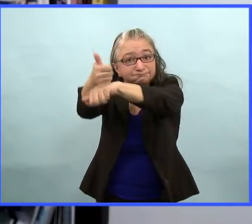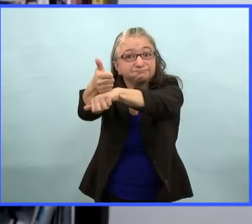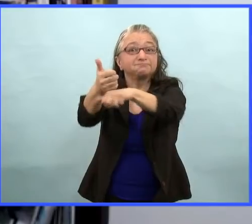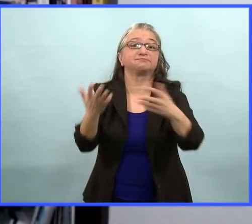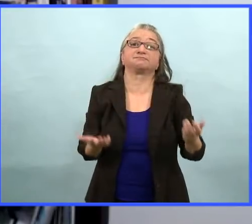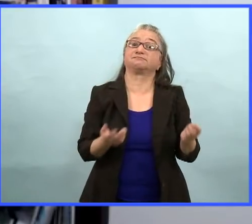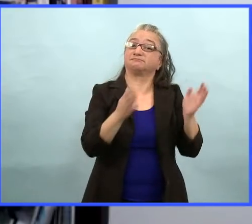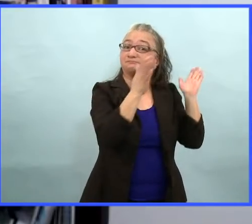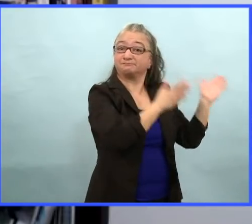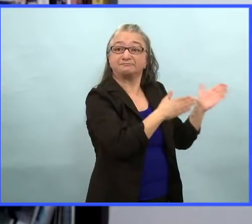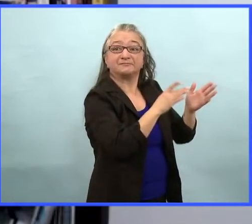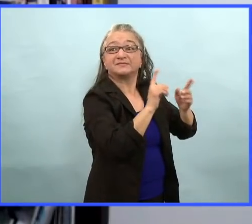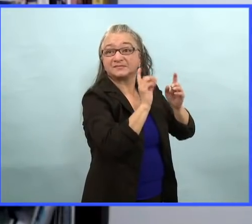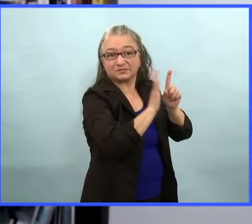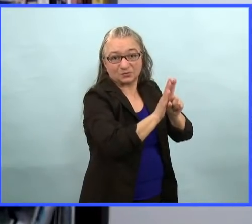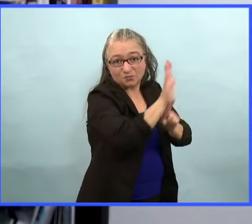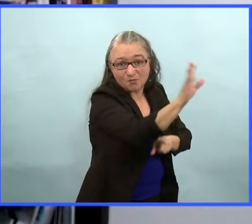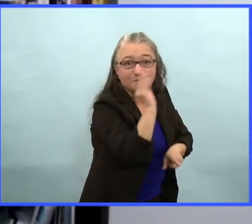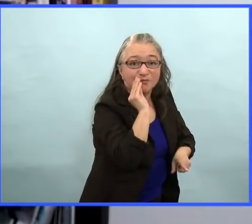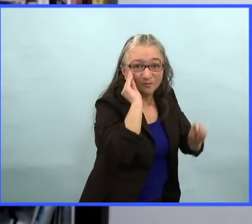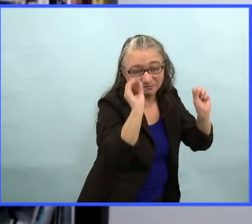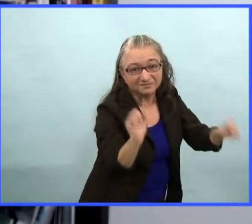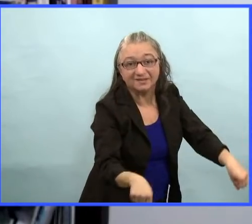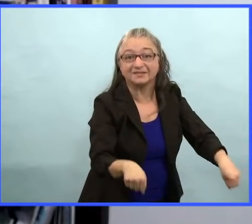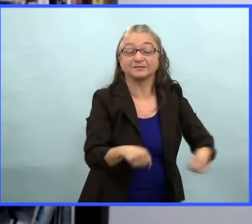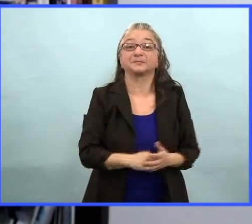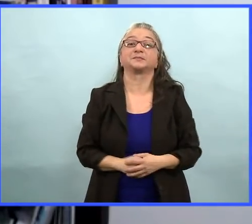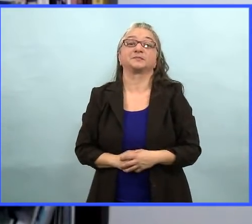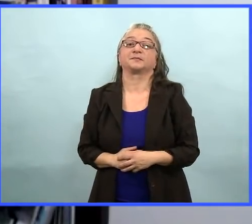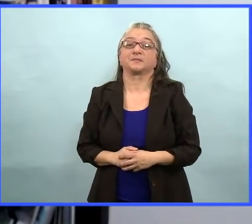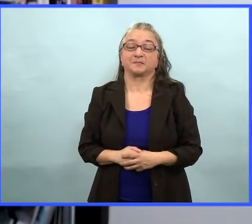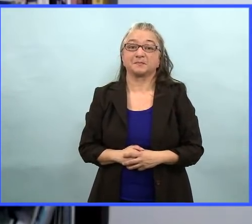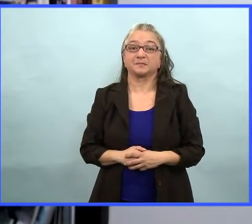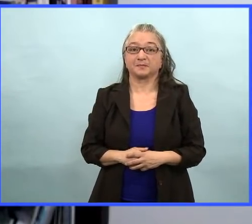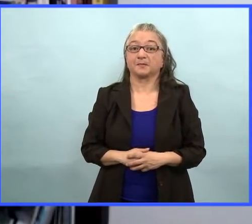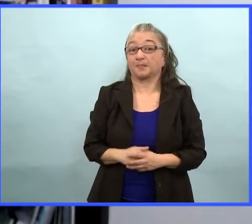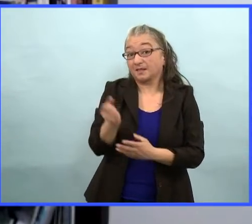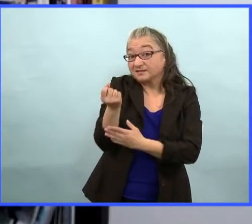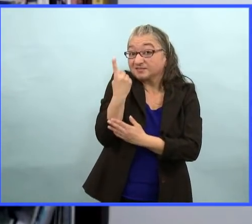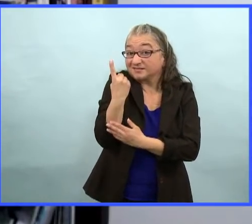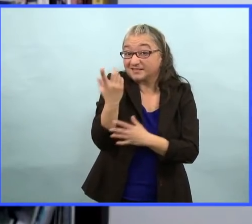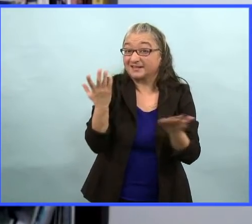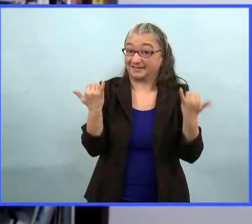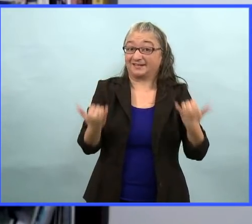continues but we are experiencing a significant success in this aspect of the vaccine campaign